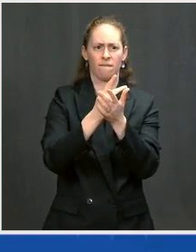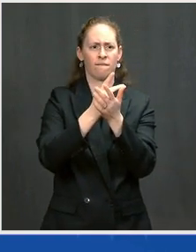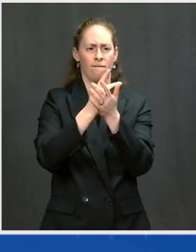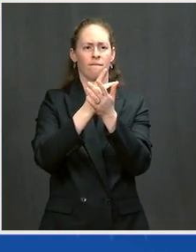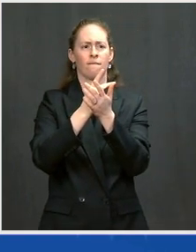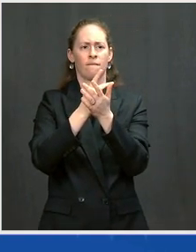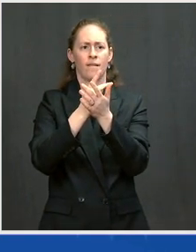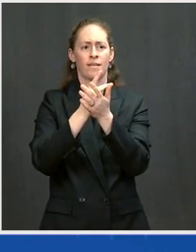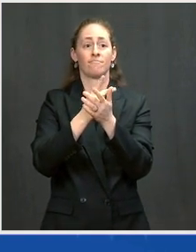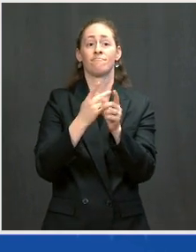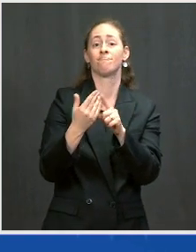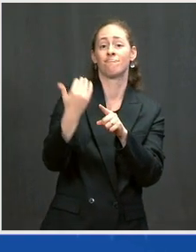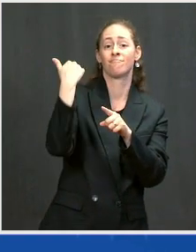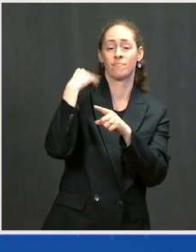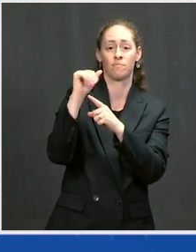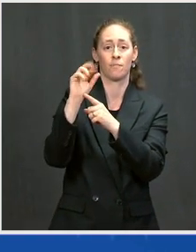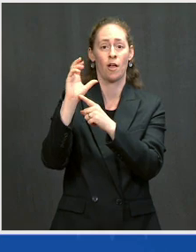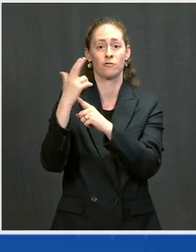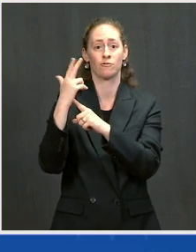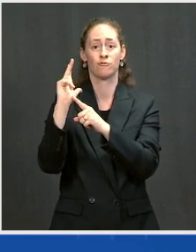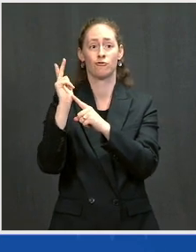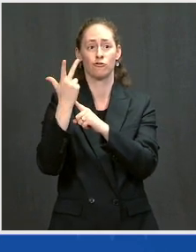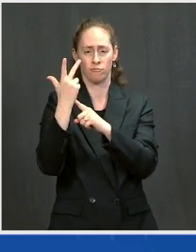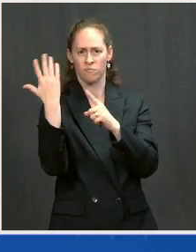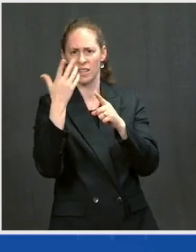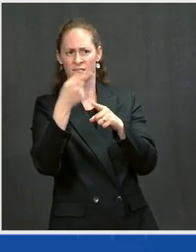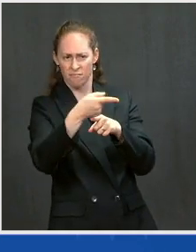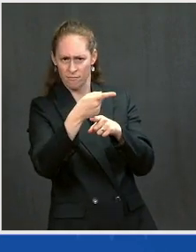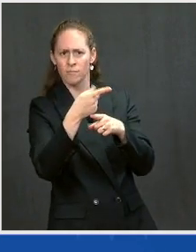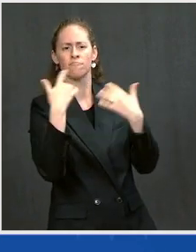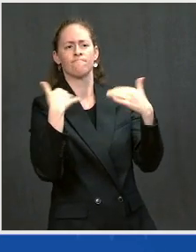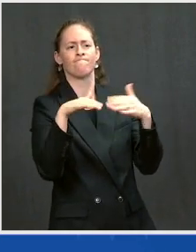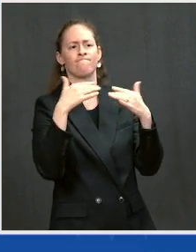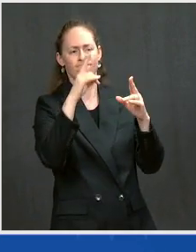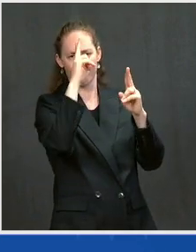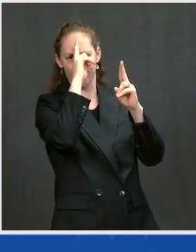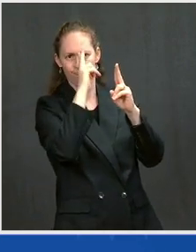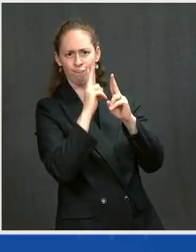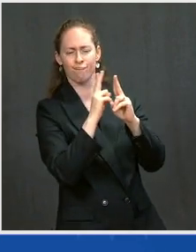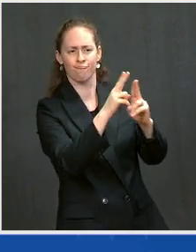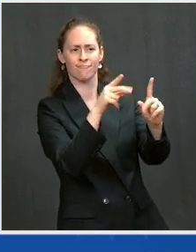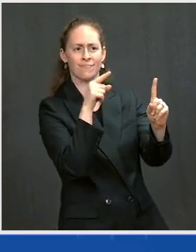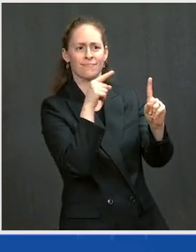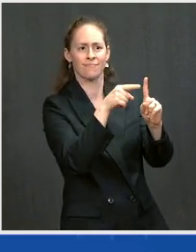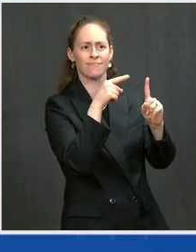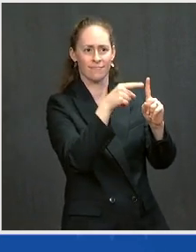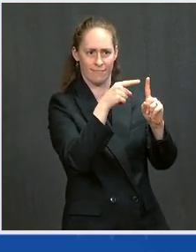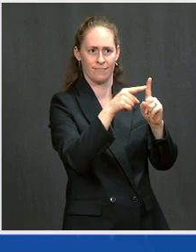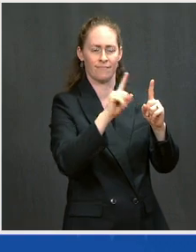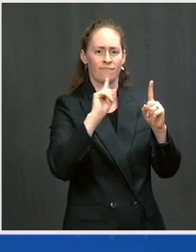has awarded in the name of Congress, the Medal of Honor to First Lieutenant Ralph Puckett Jr., United States Army,